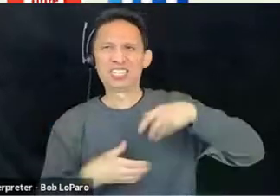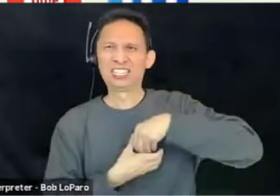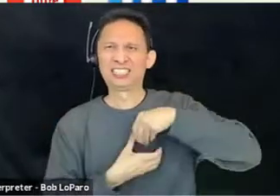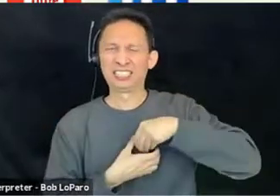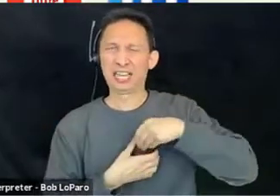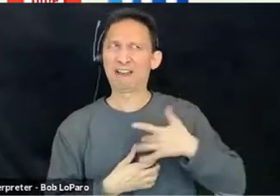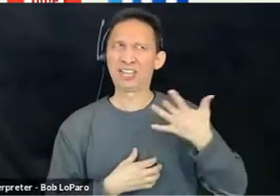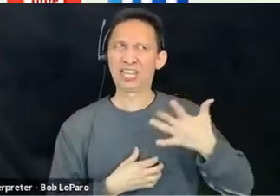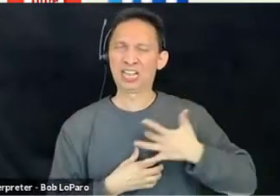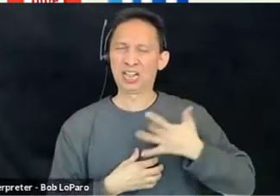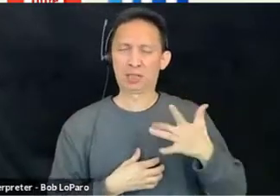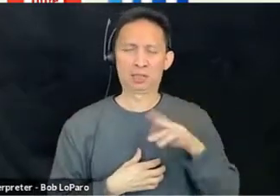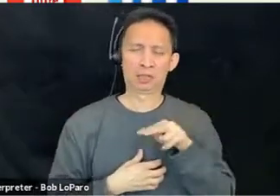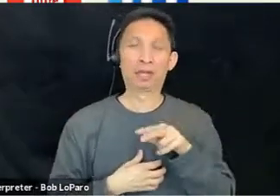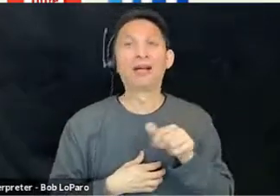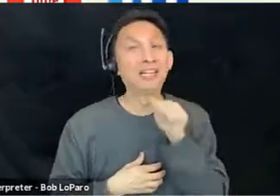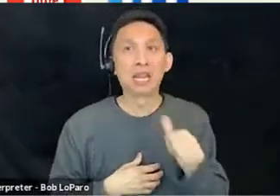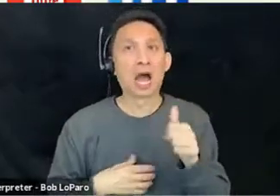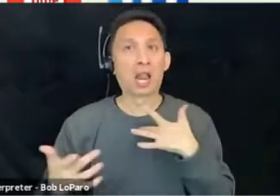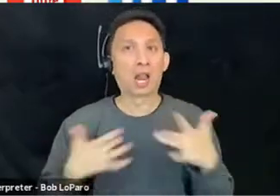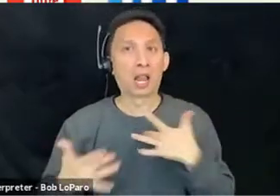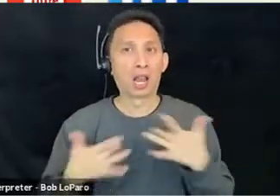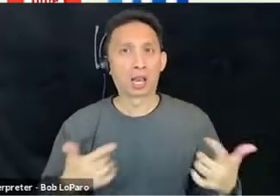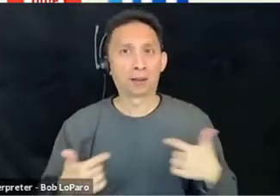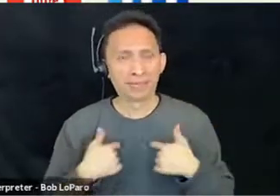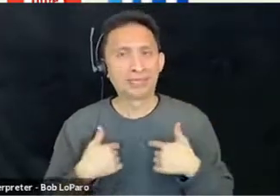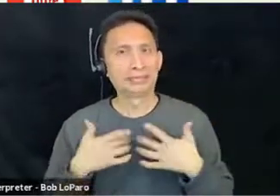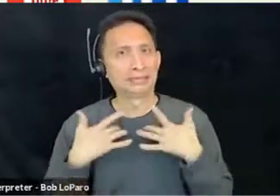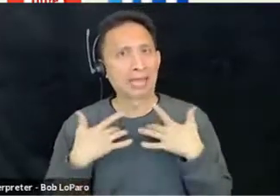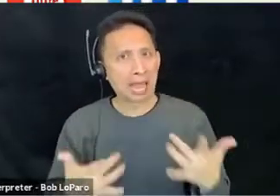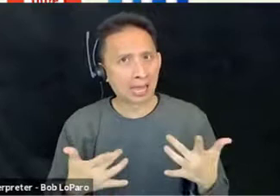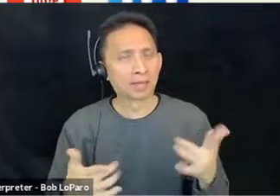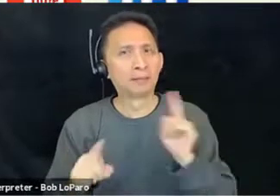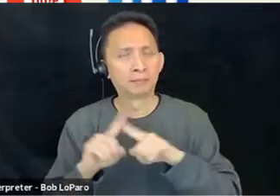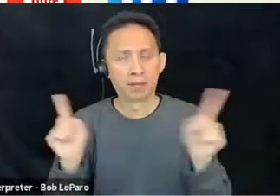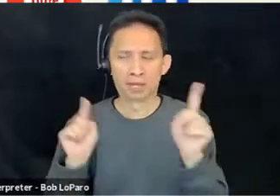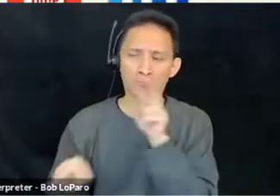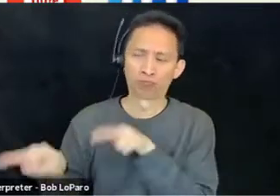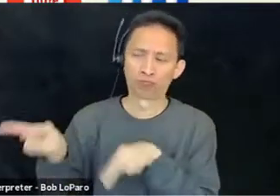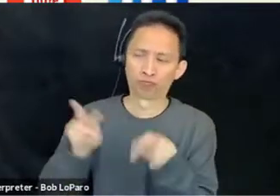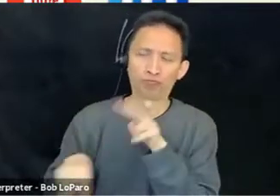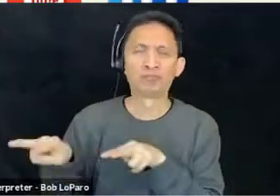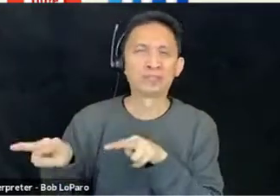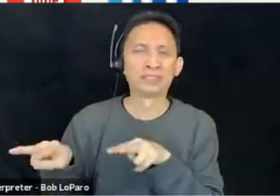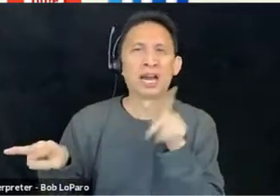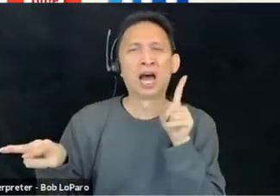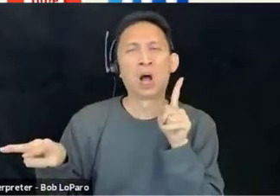but it just, it felt like I needed to dig deeper and continue asking questions.